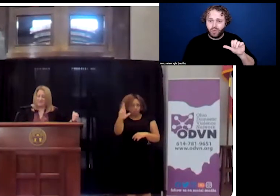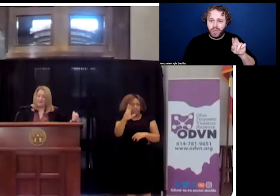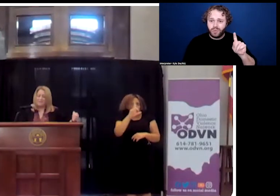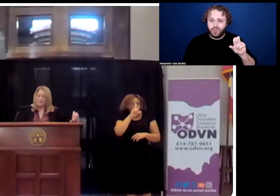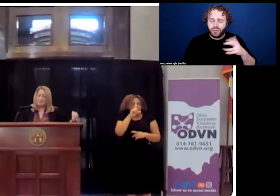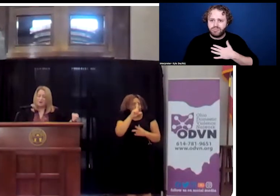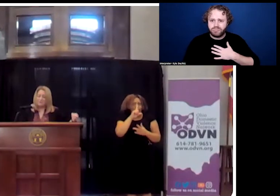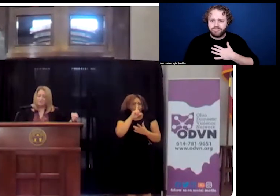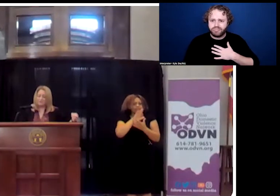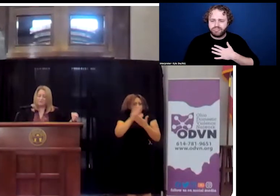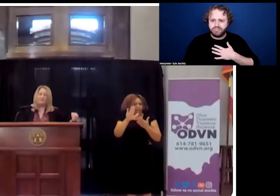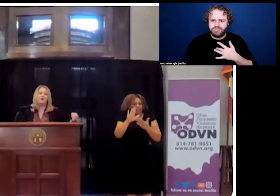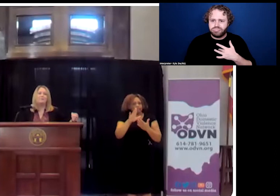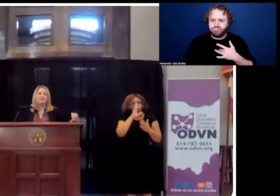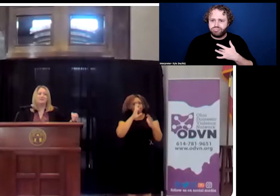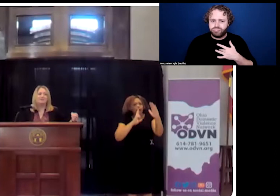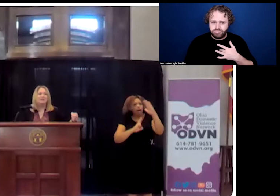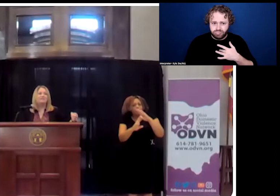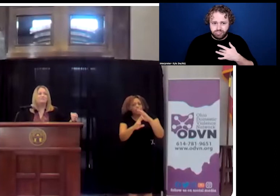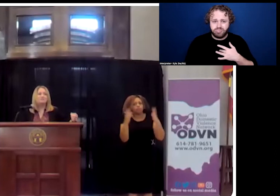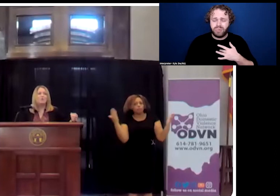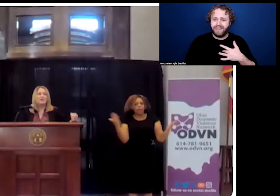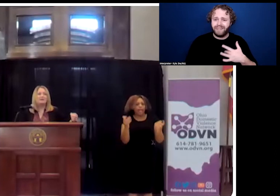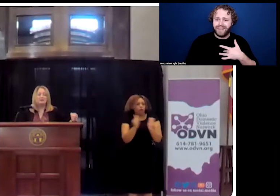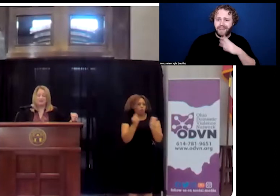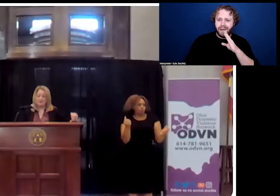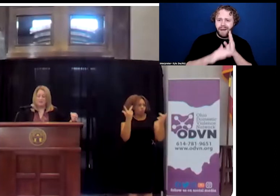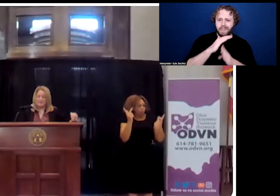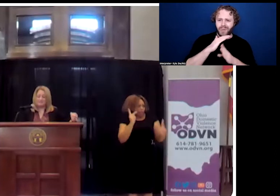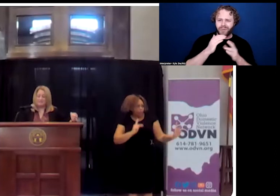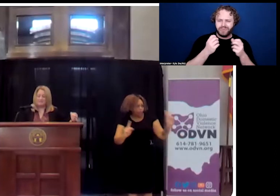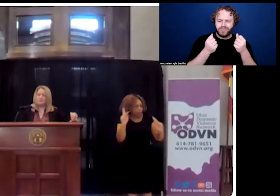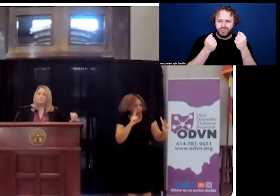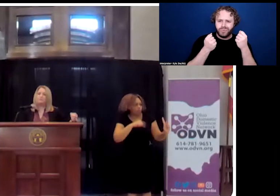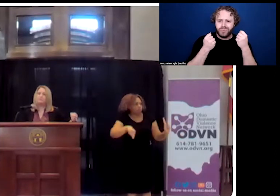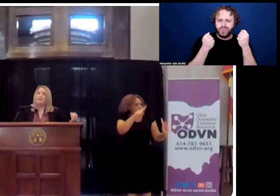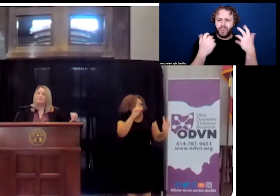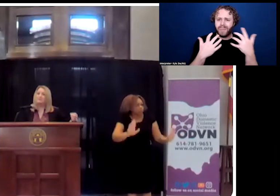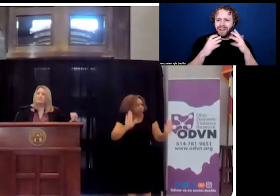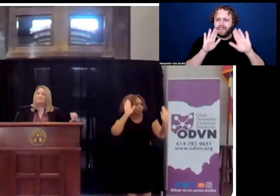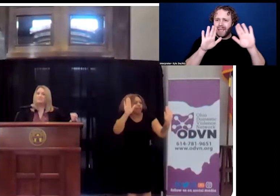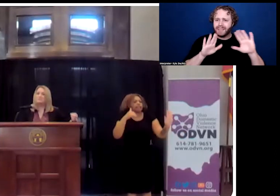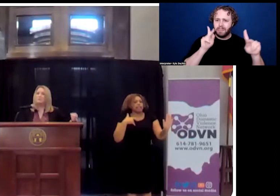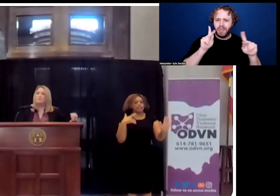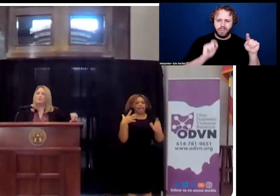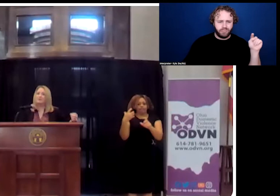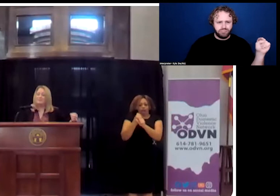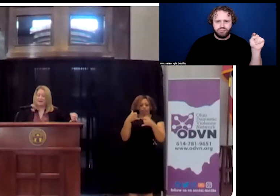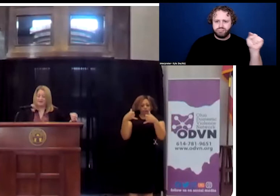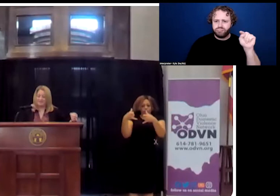I am also humbled to be in the company of so many amazing individuals who have received this award in the past.